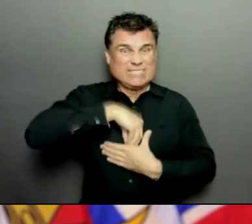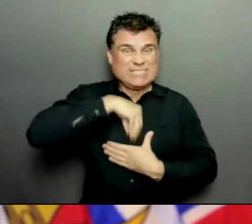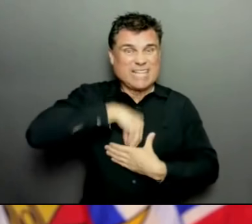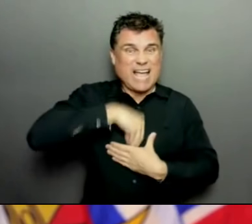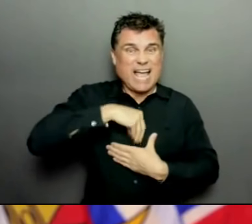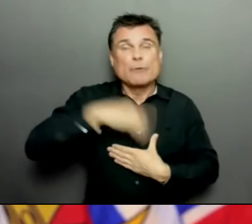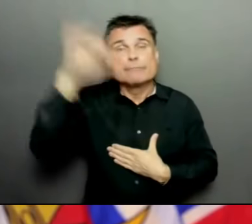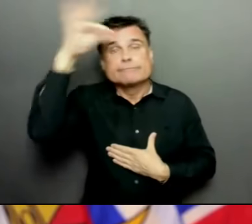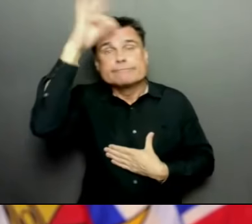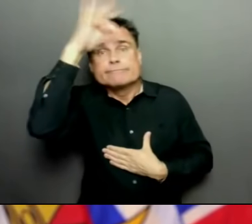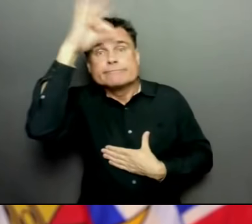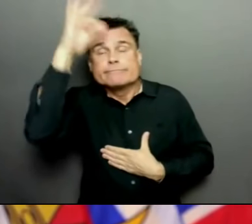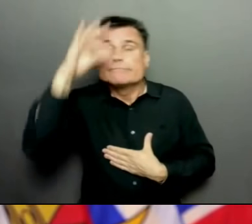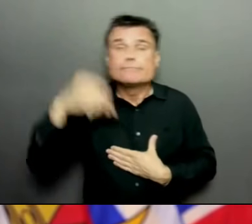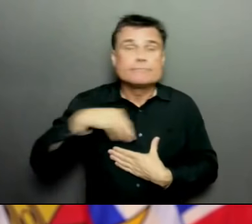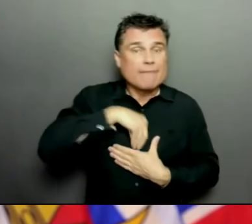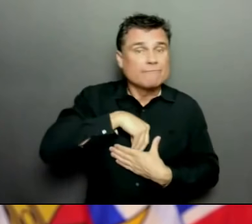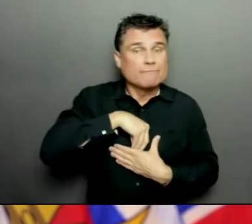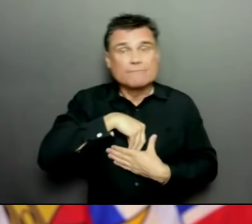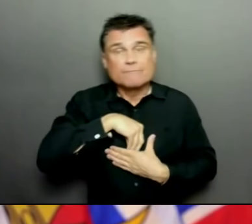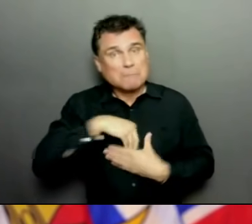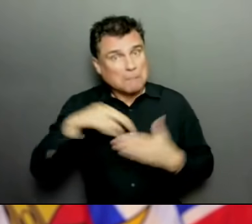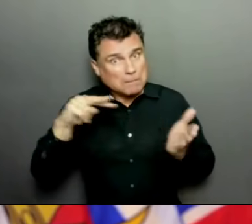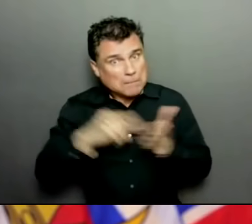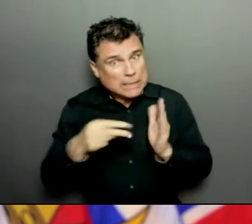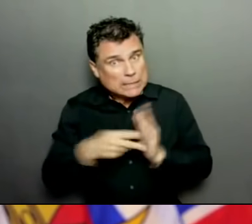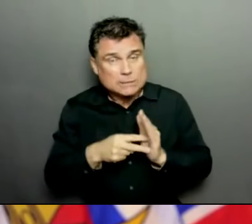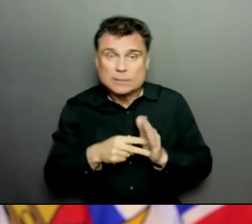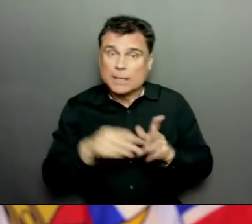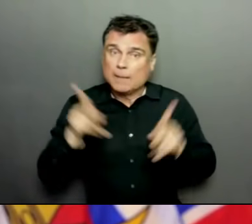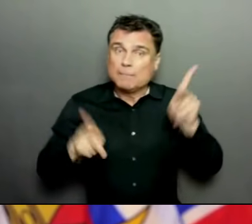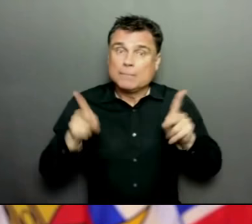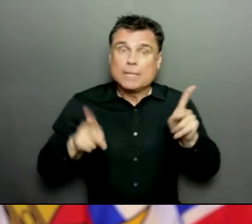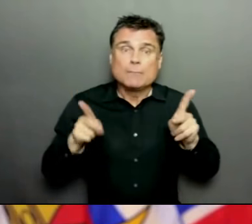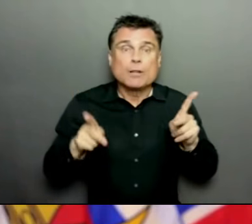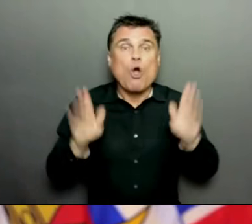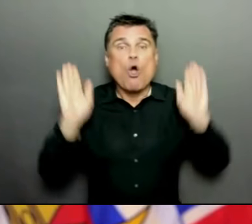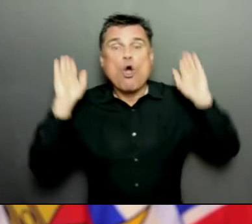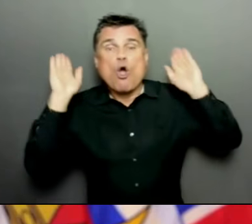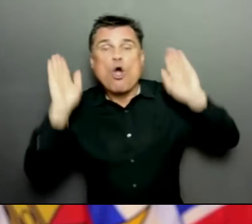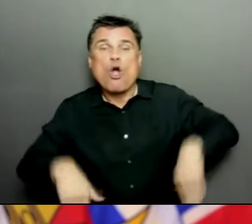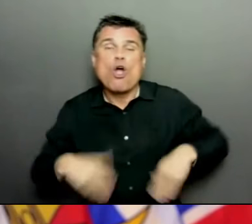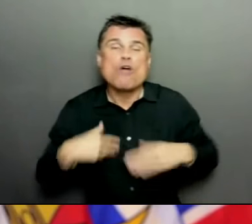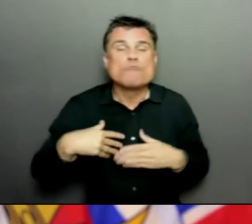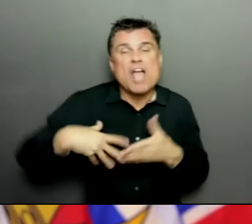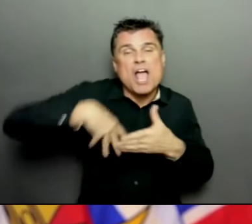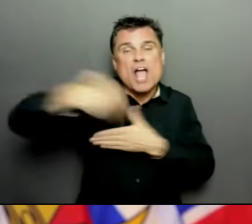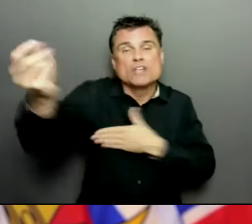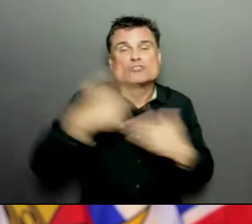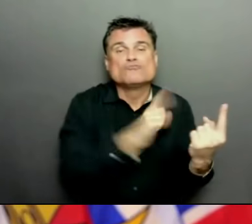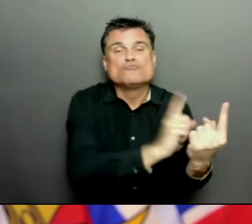That, in turn, can overwhelm our hospitals and acute-care system. We are starting to see a leveling of our COVID-19 curve